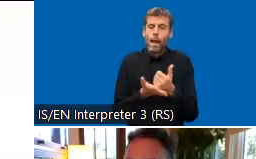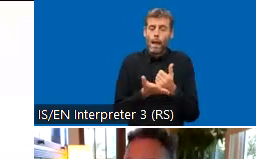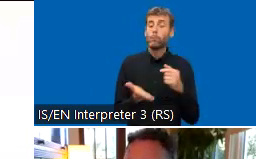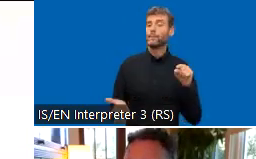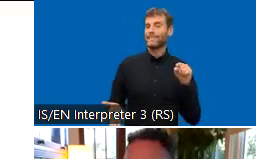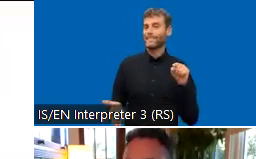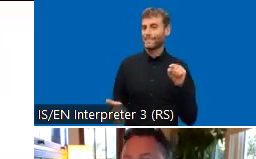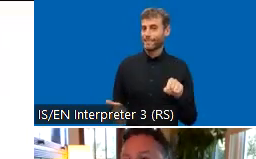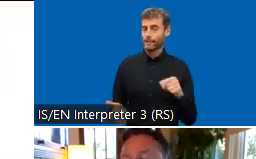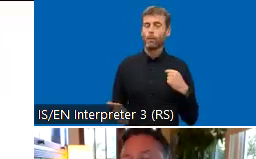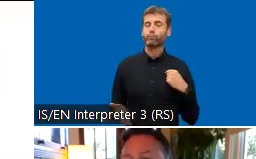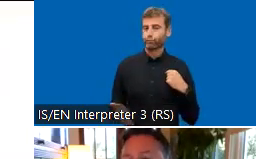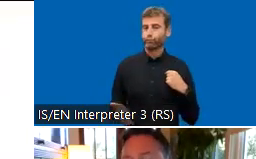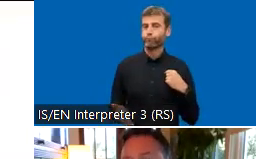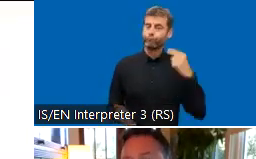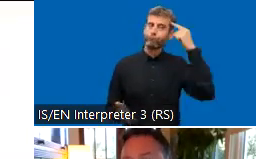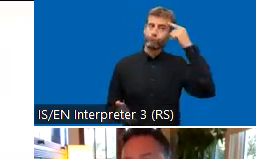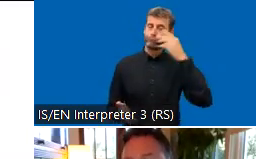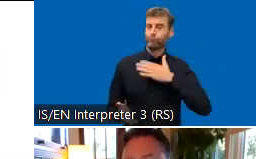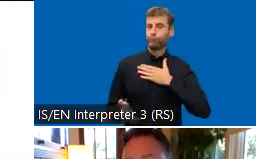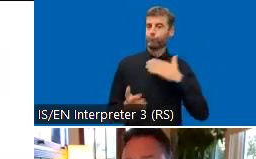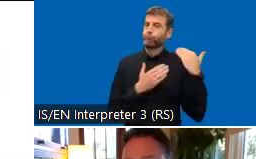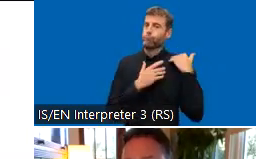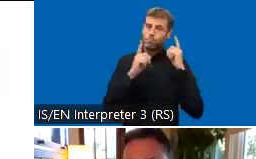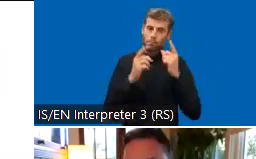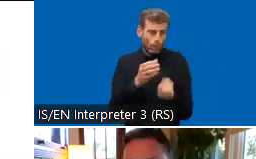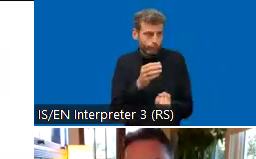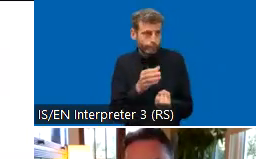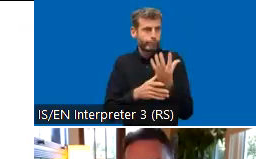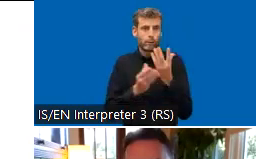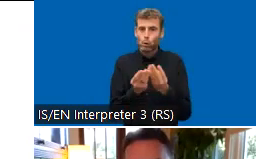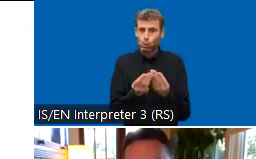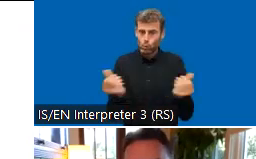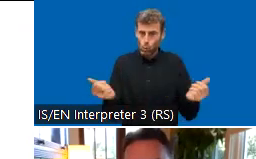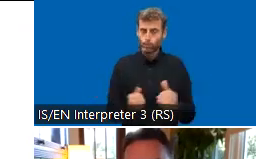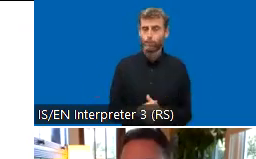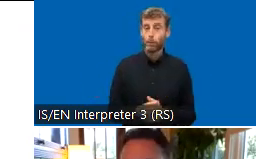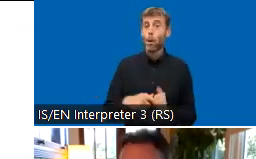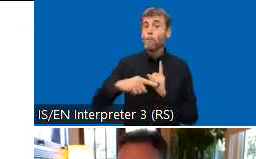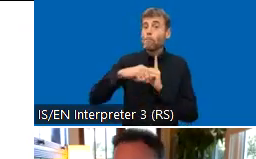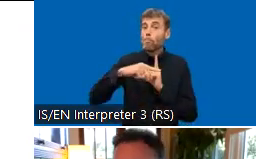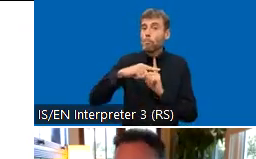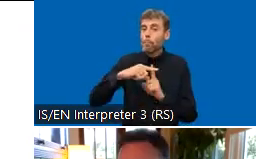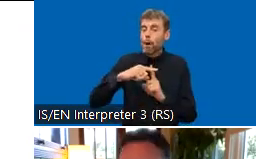is networking, and the other area that we do is professional certification and the education,